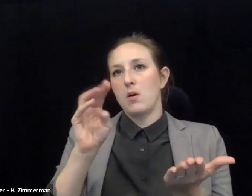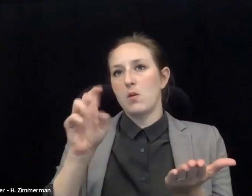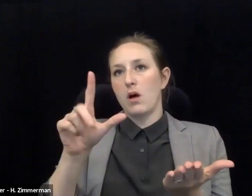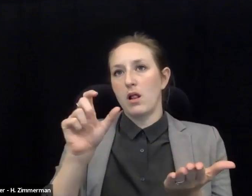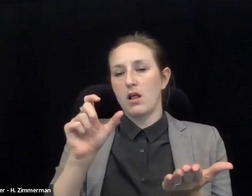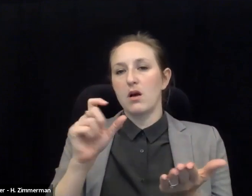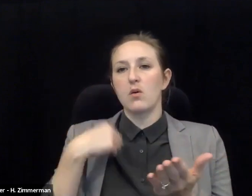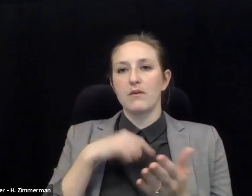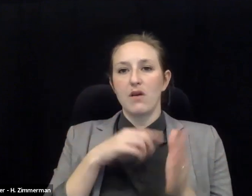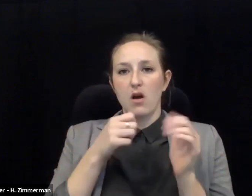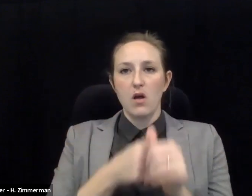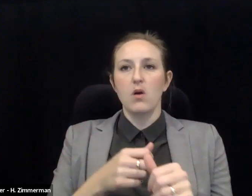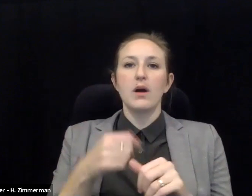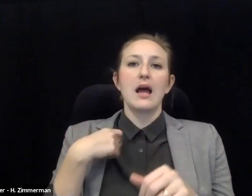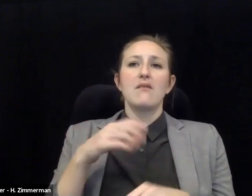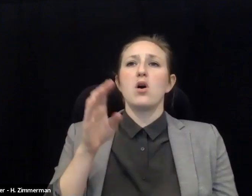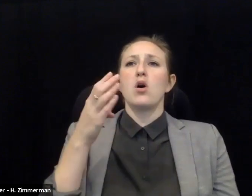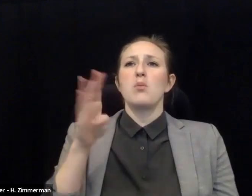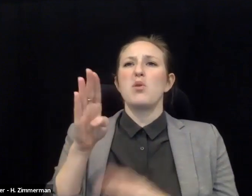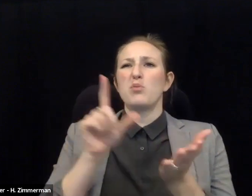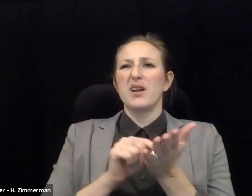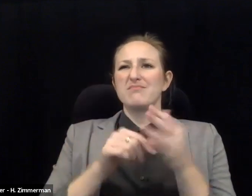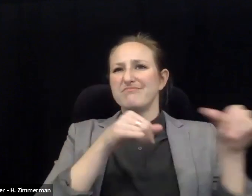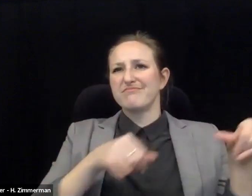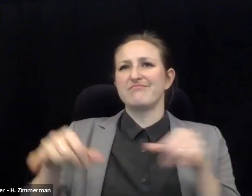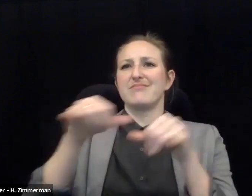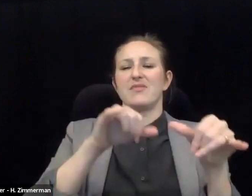that went over across all of our programs. That